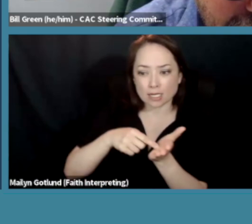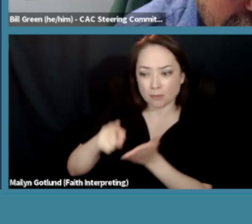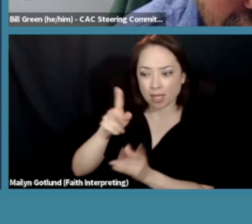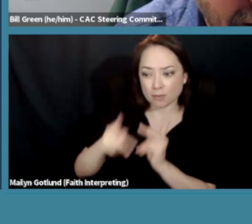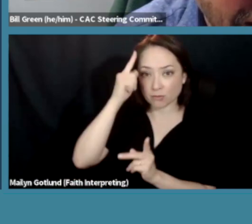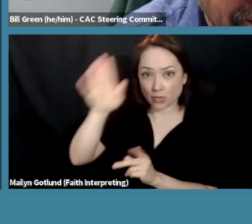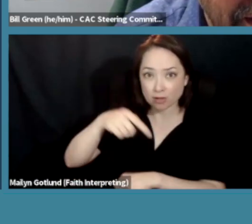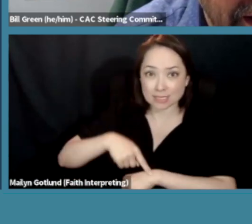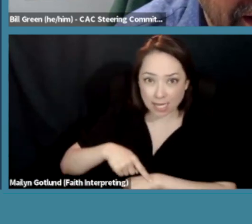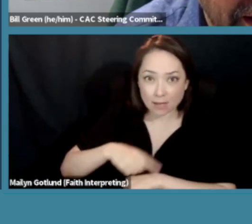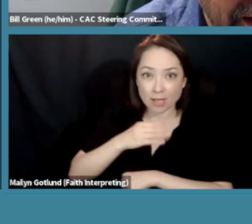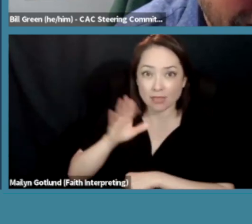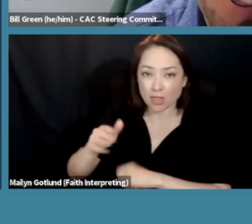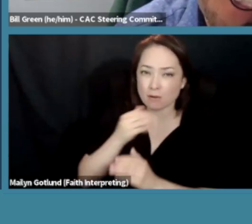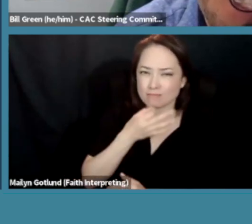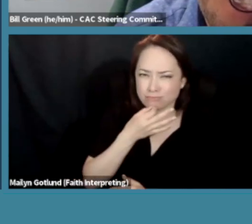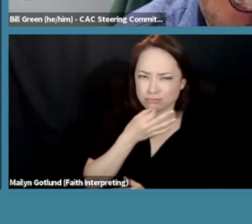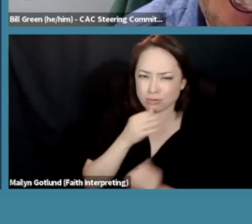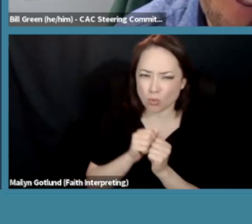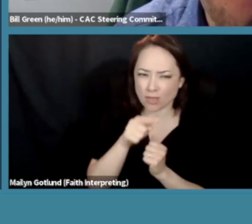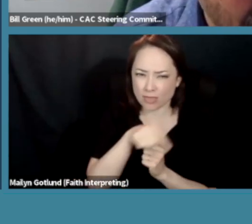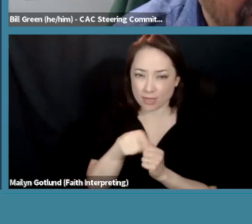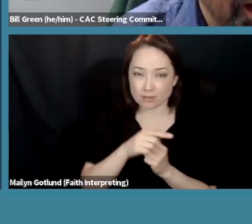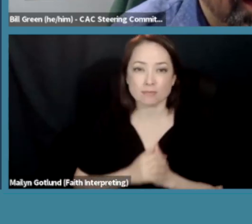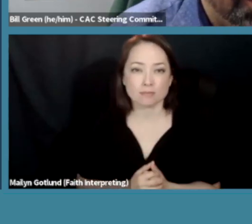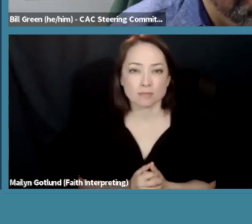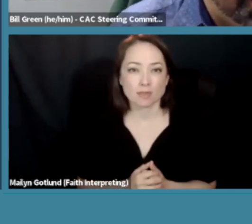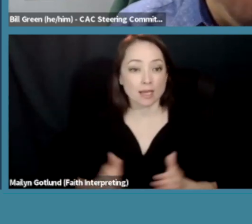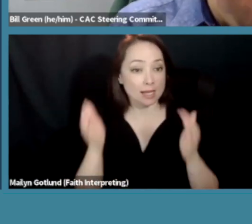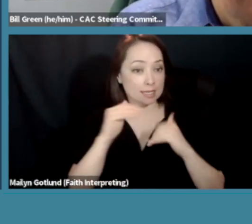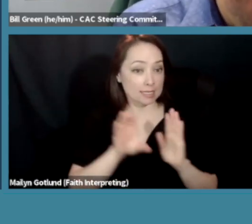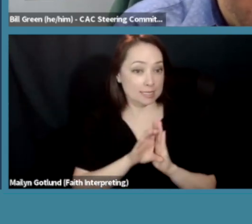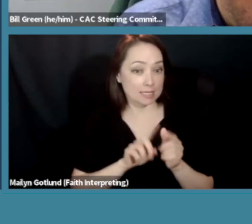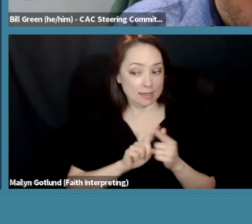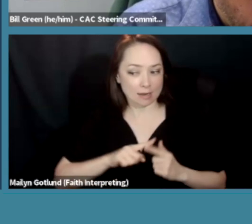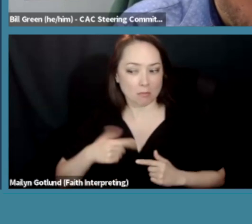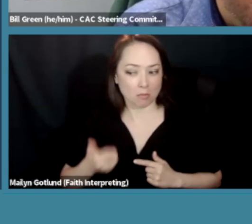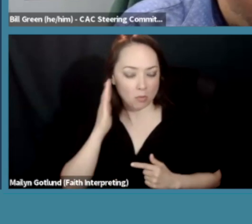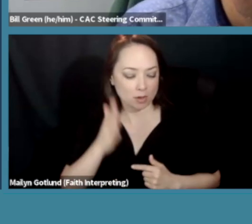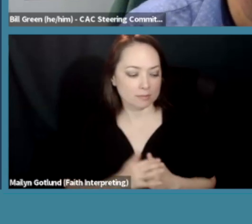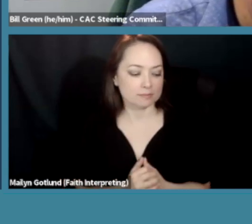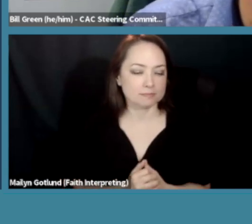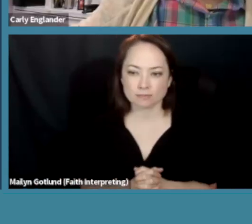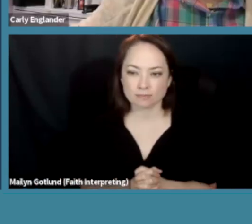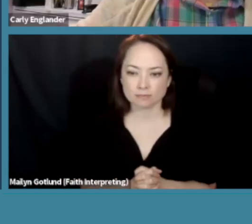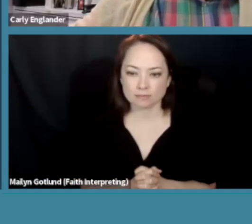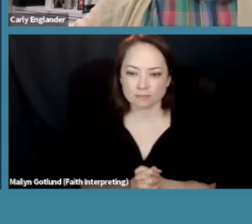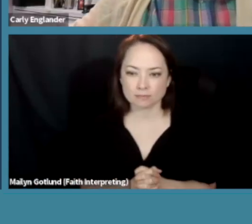and their expertise in these areas. Go to the next slide, and I'll pass it off. [AD] QR Code center left.